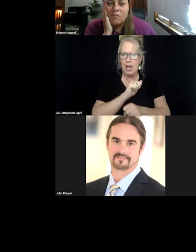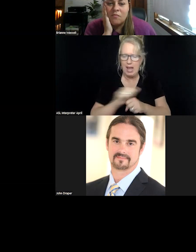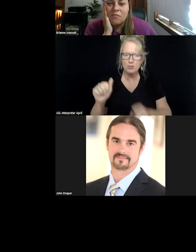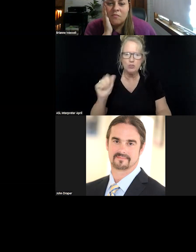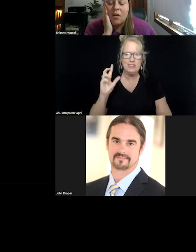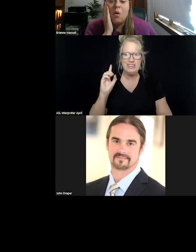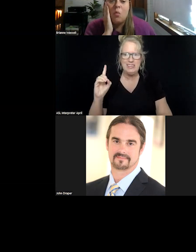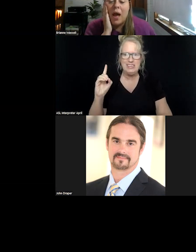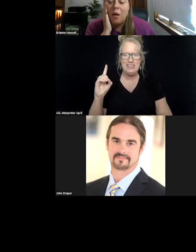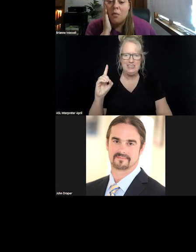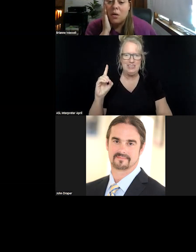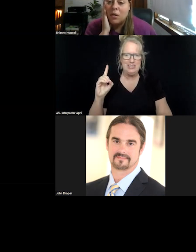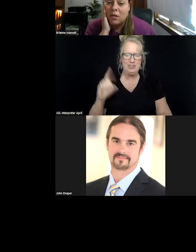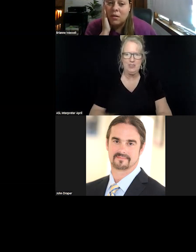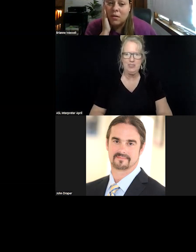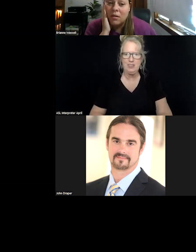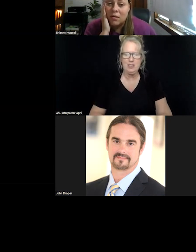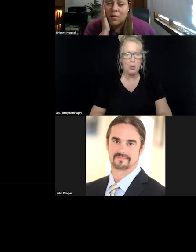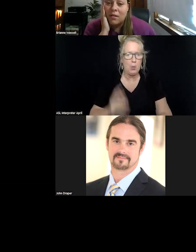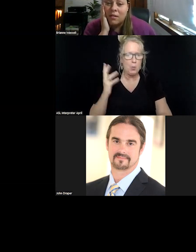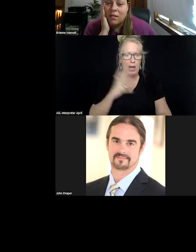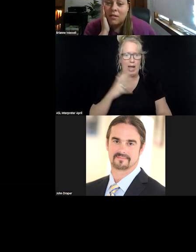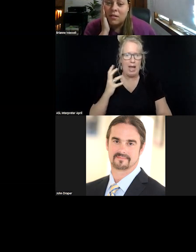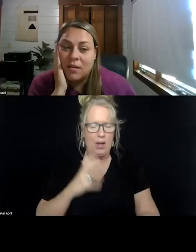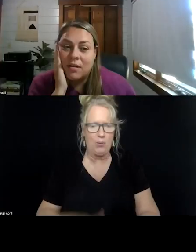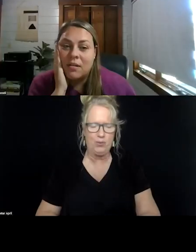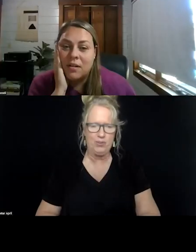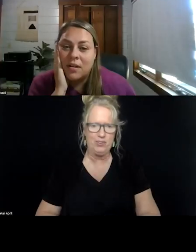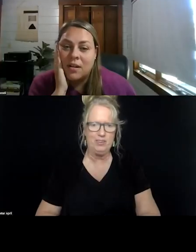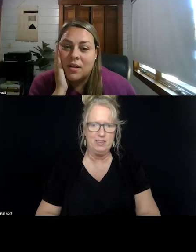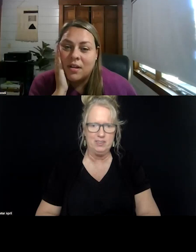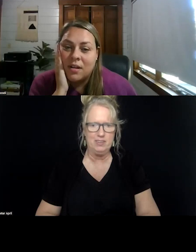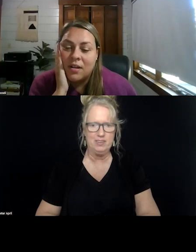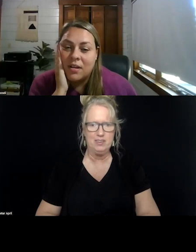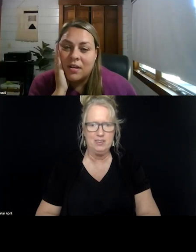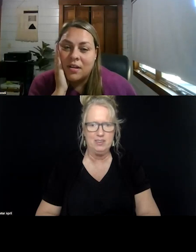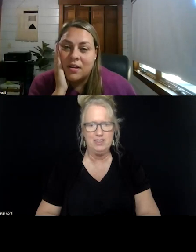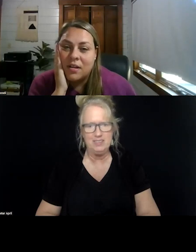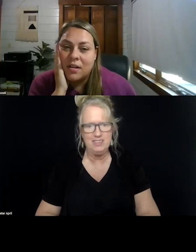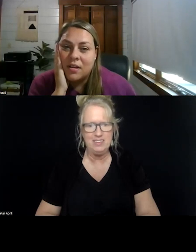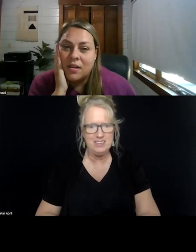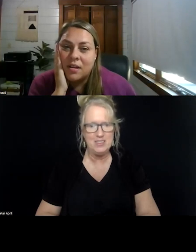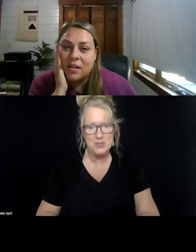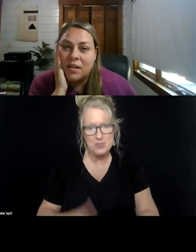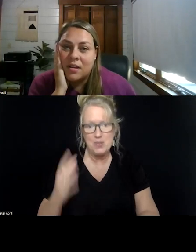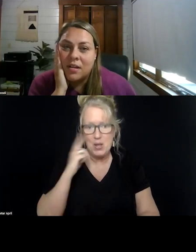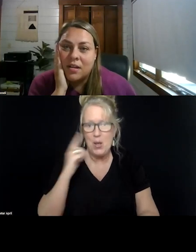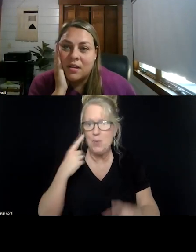38.9 BILLION. THE SKY IS THE LIMIT.